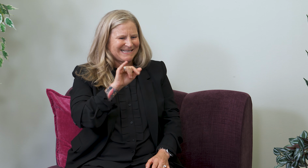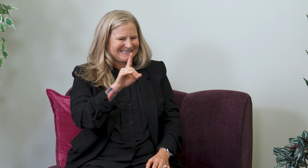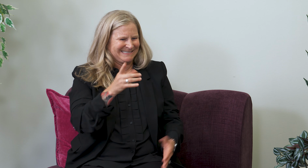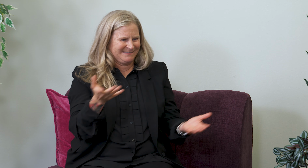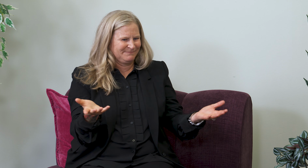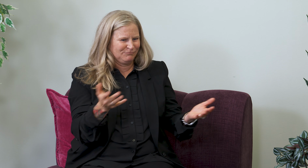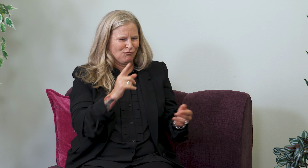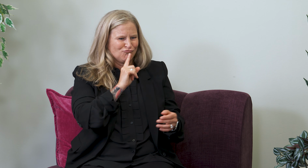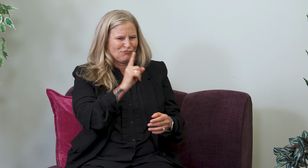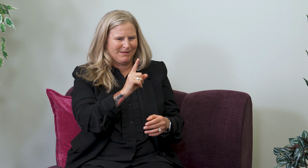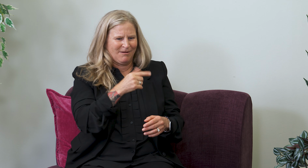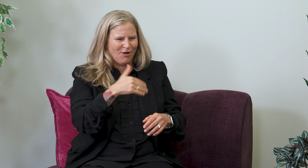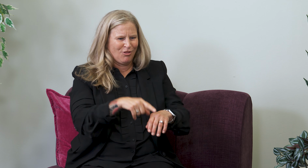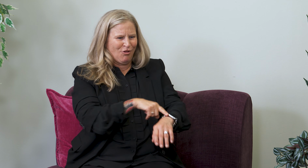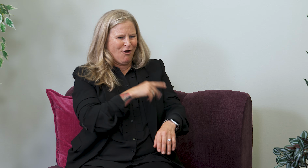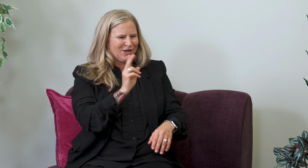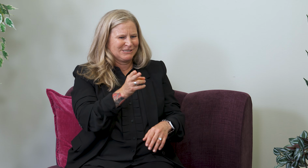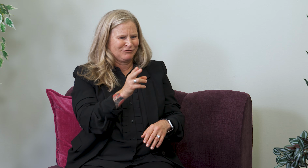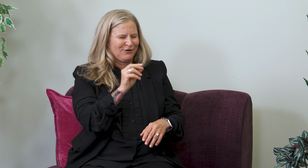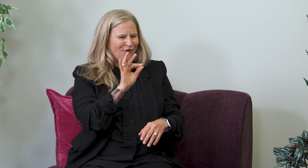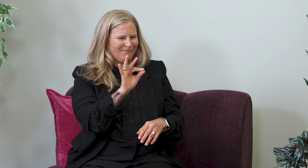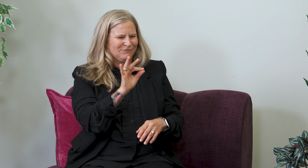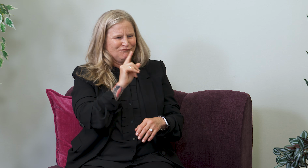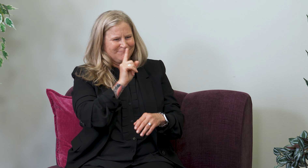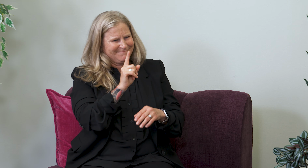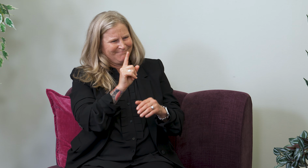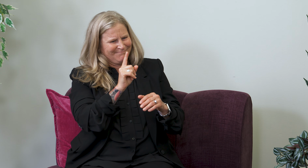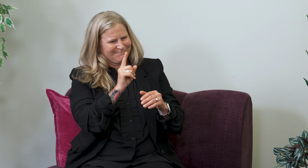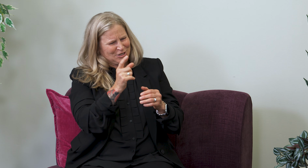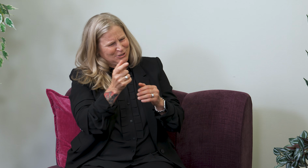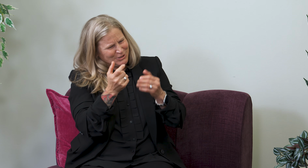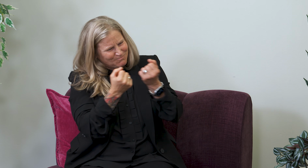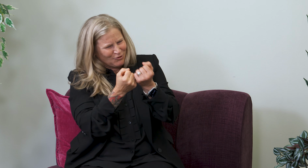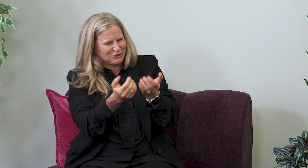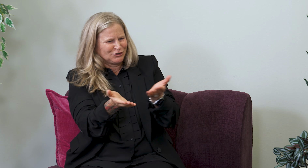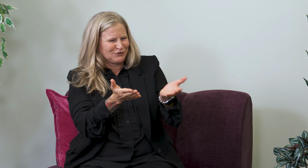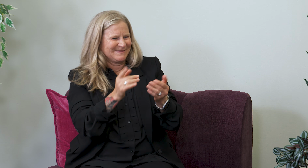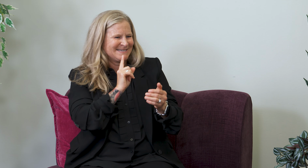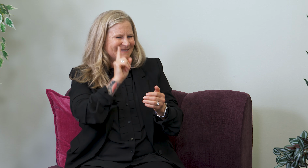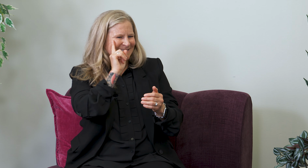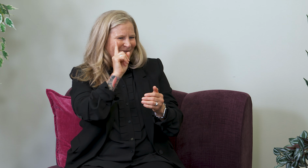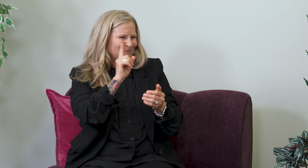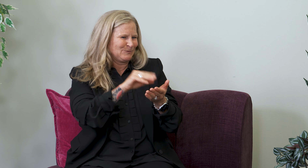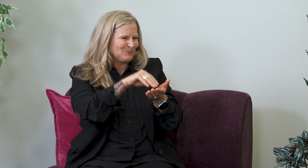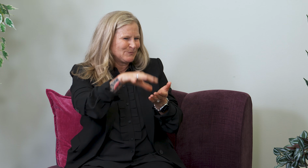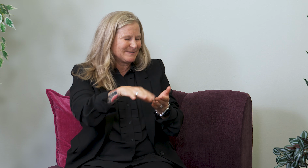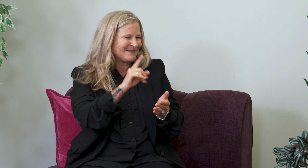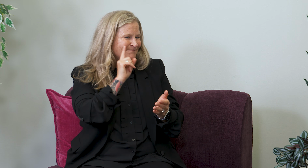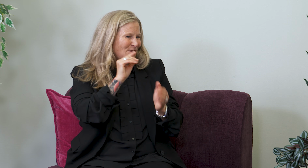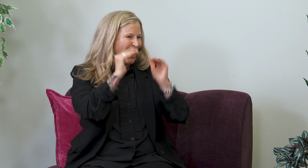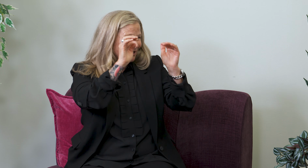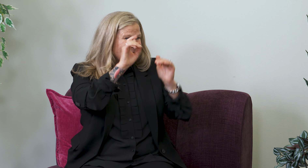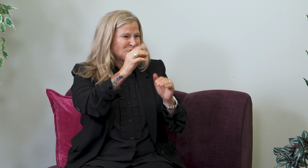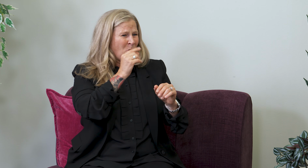And I knew that NTID has had a long history of supporting and serving Deaf students.